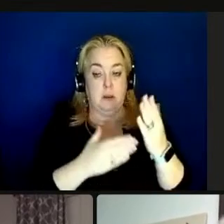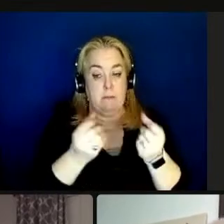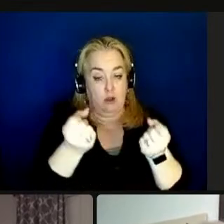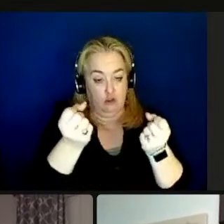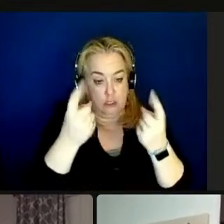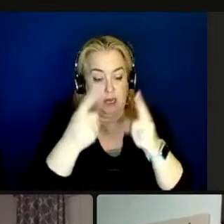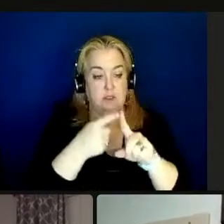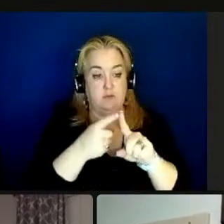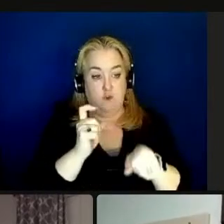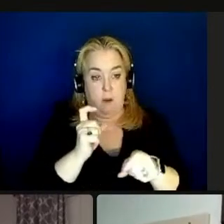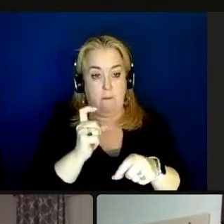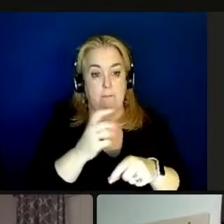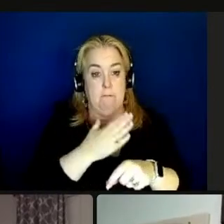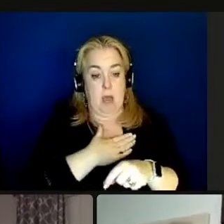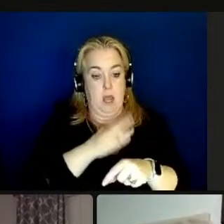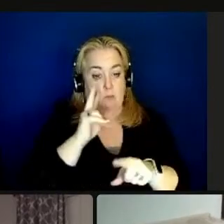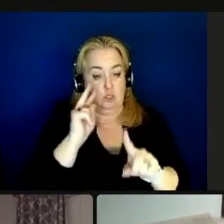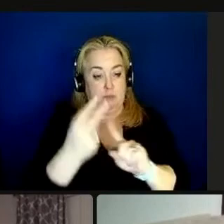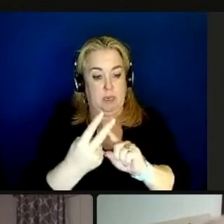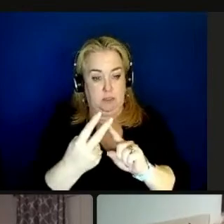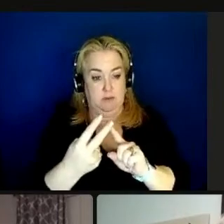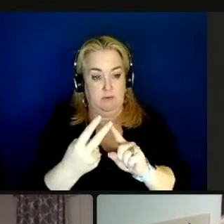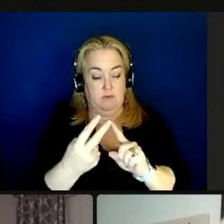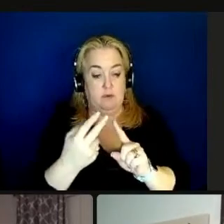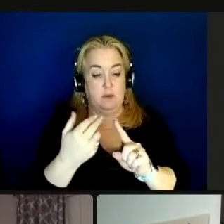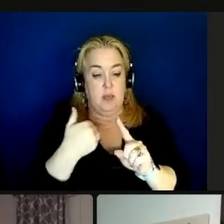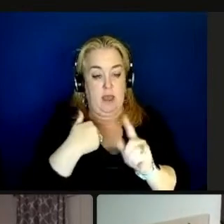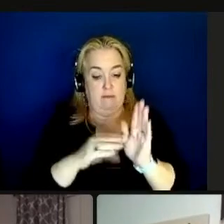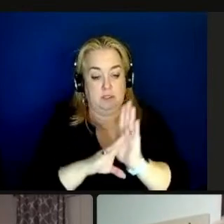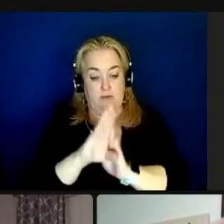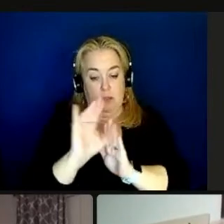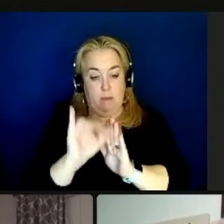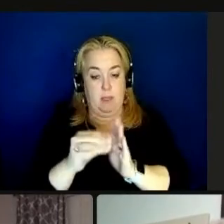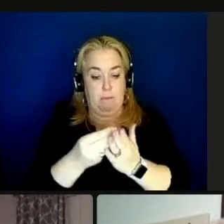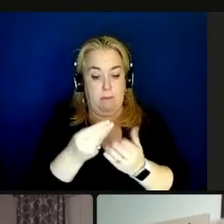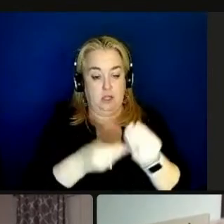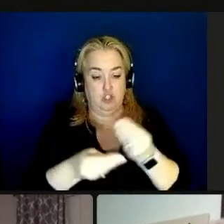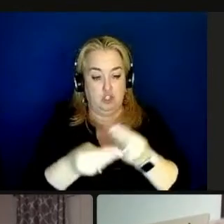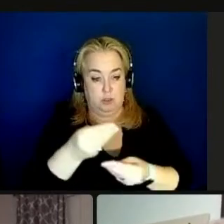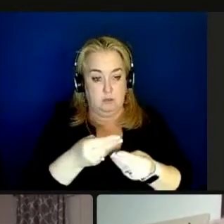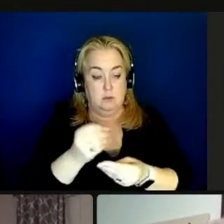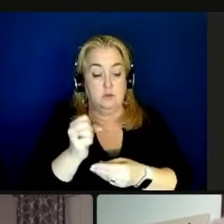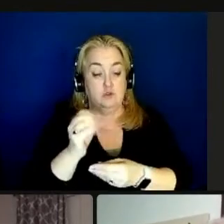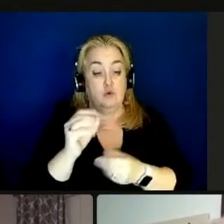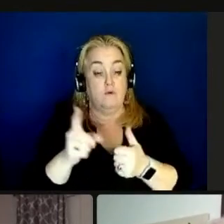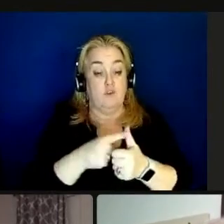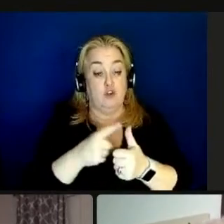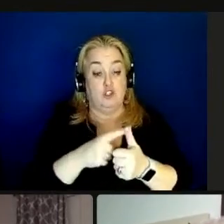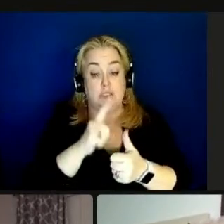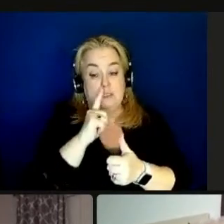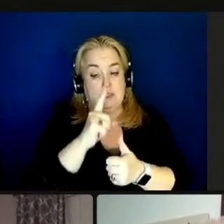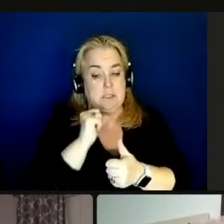YOU BOTH THIS EVENING AND GOING